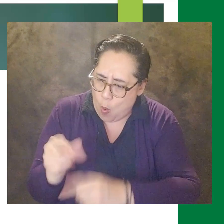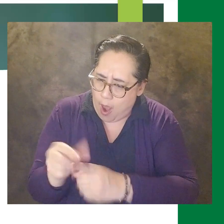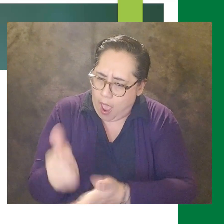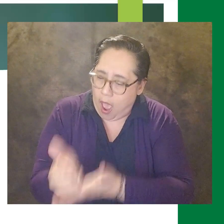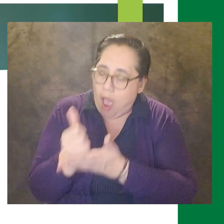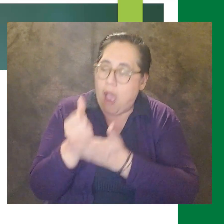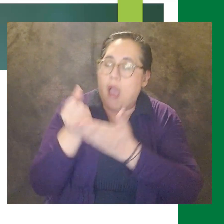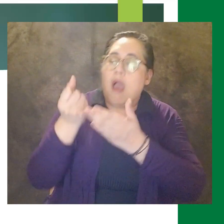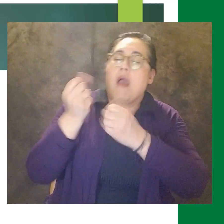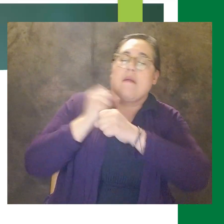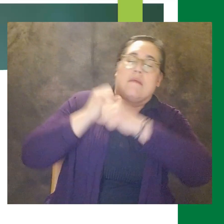in the discourse.